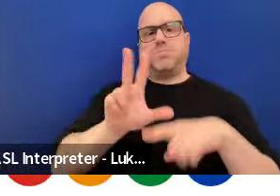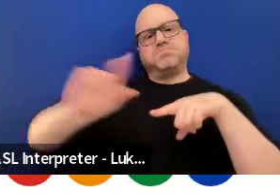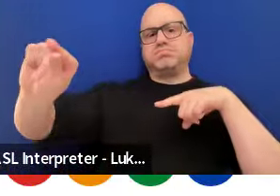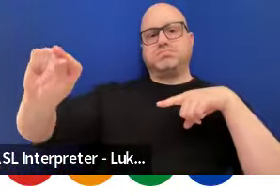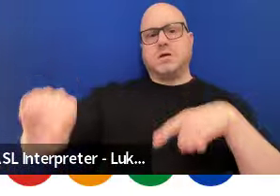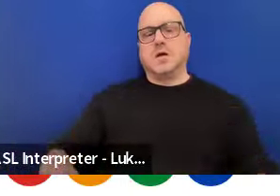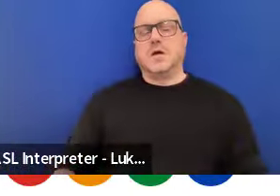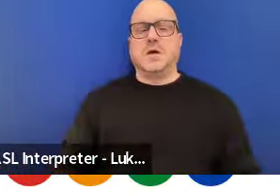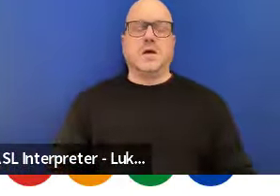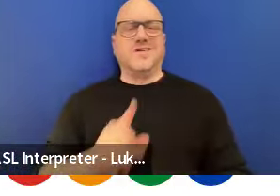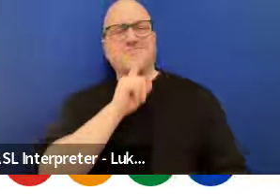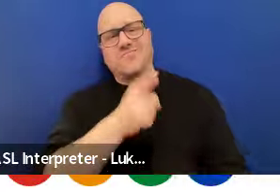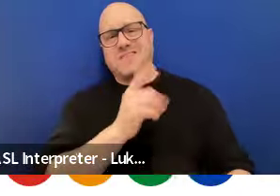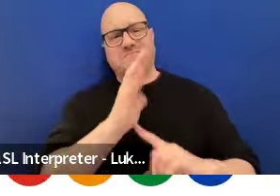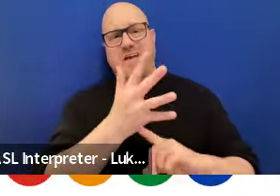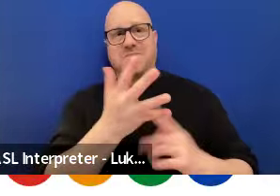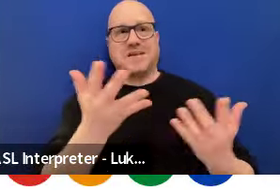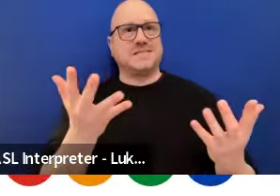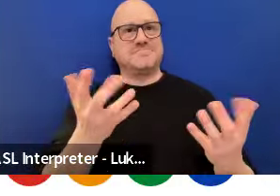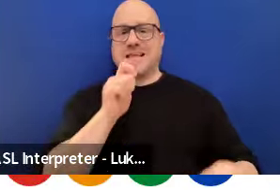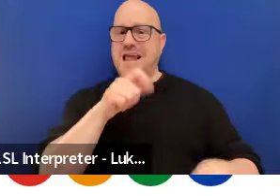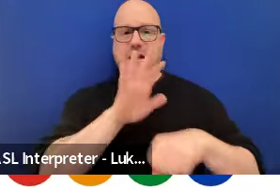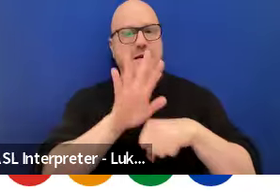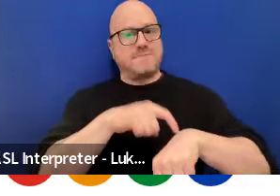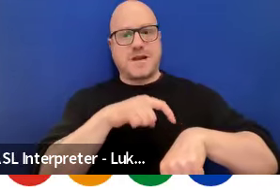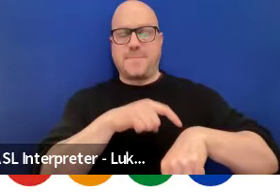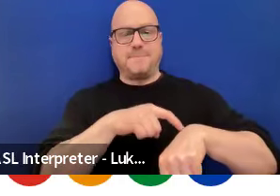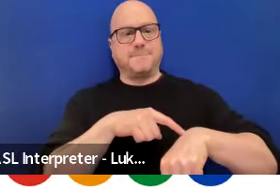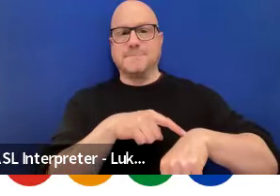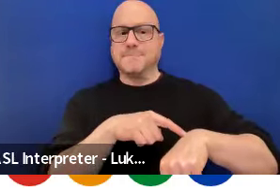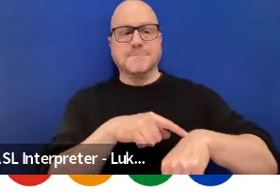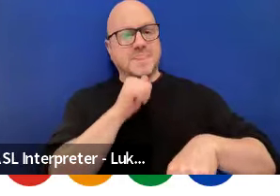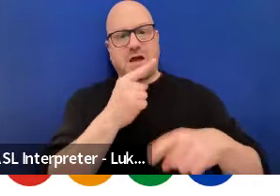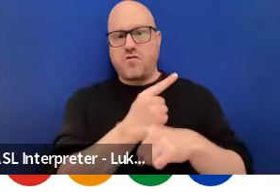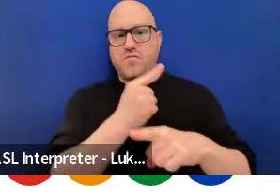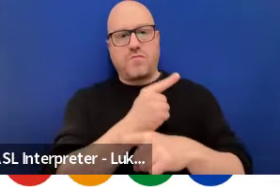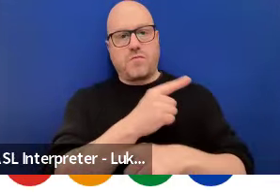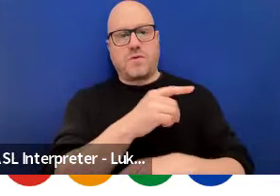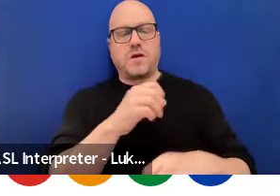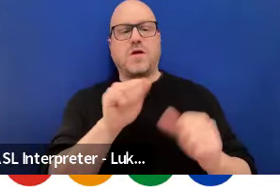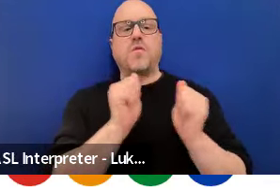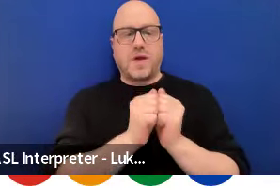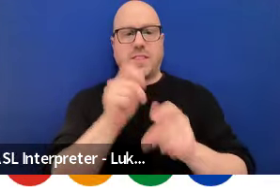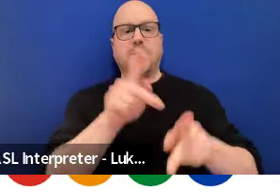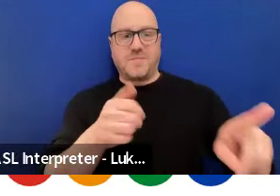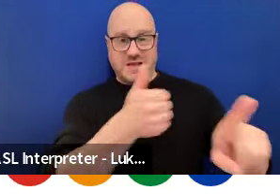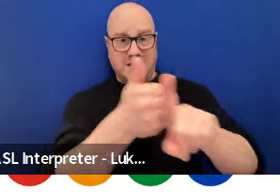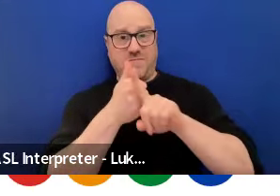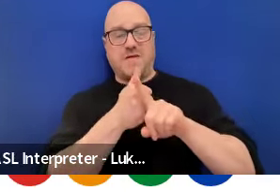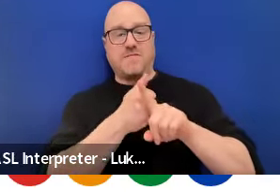THEY ARE STILL GOING. THIS FIVE MINUTES TIME TO GET TO THEM DOESN'T SEEM TO BE